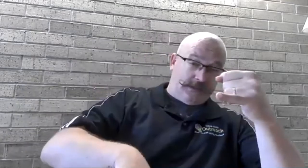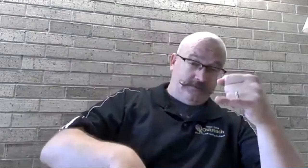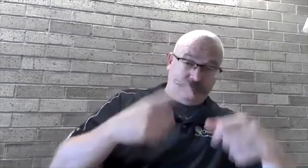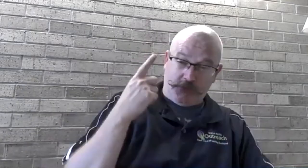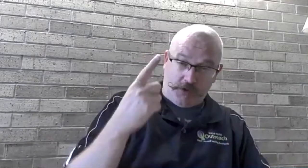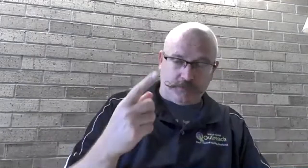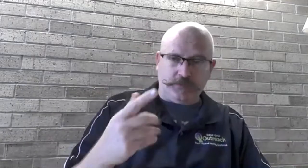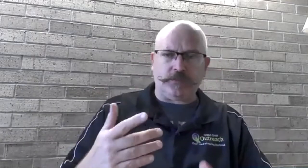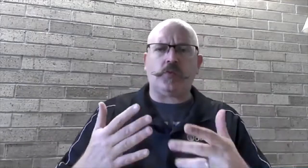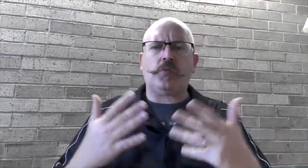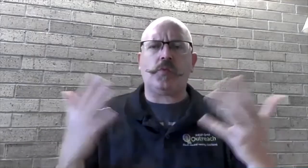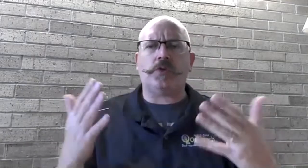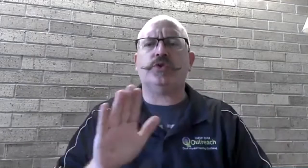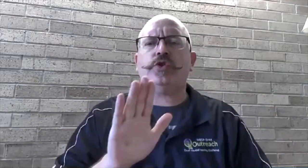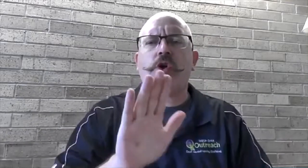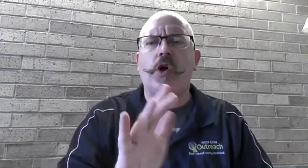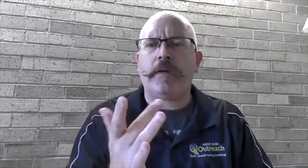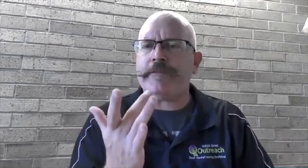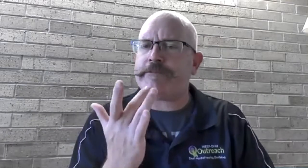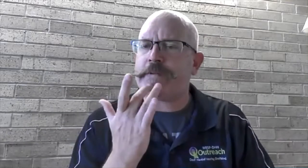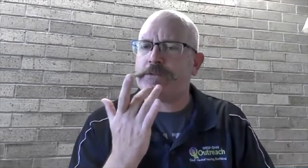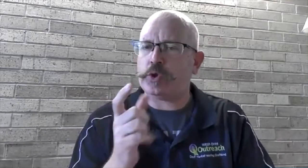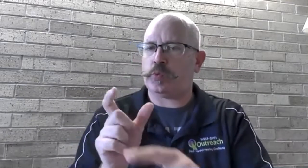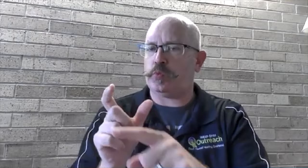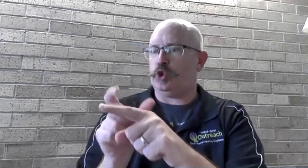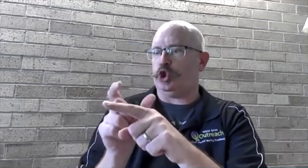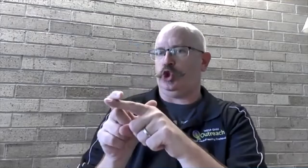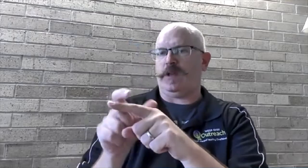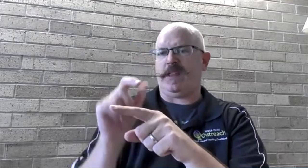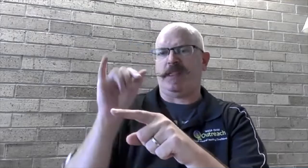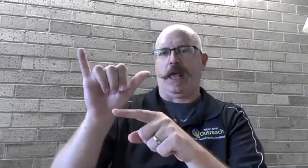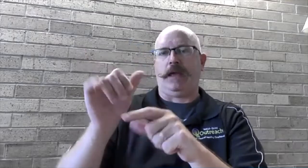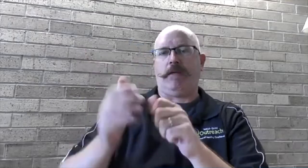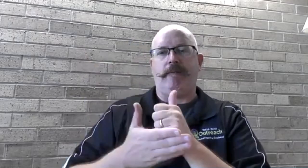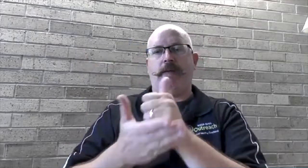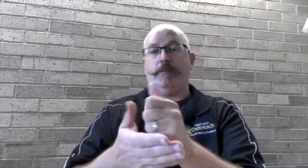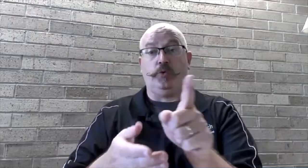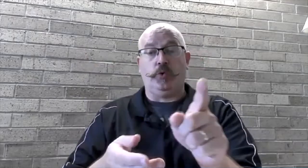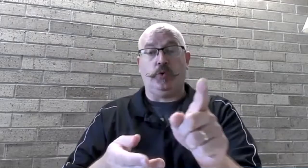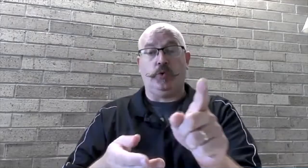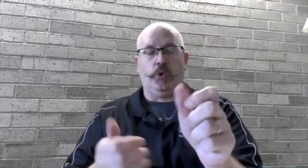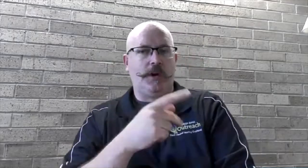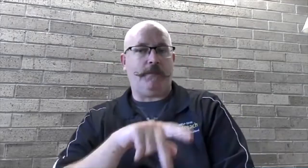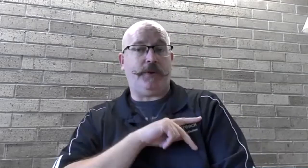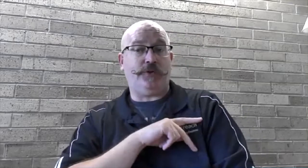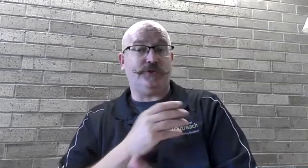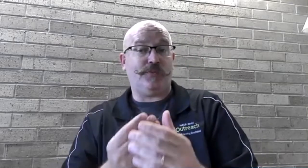Okay my last question for you is: what is your favorite word